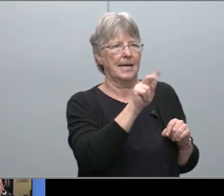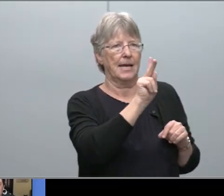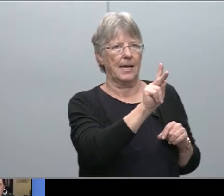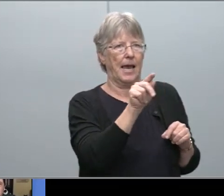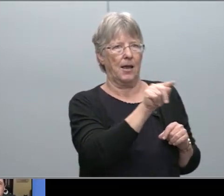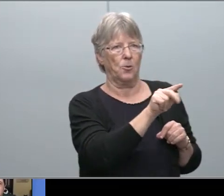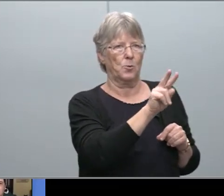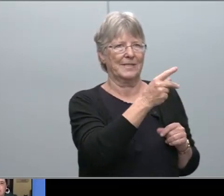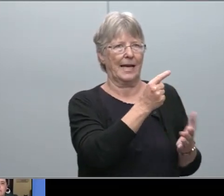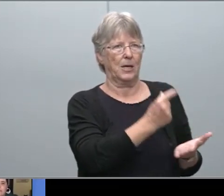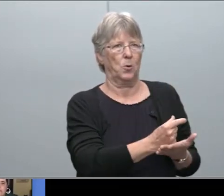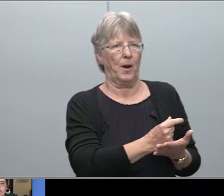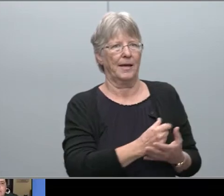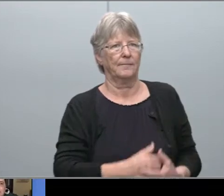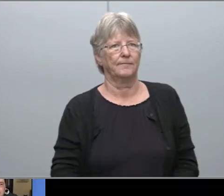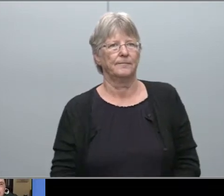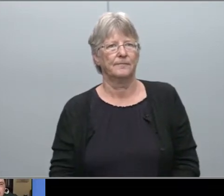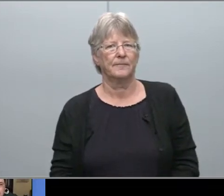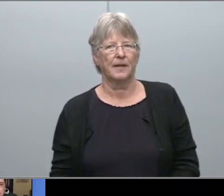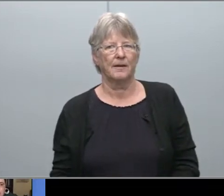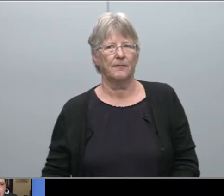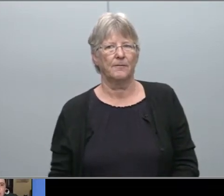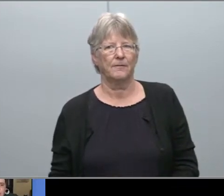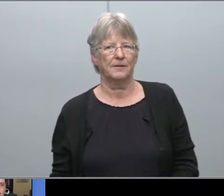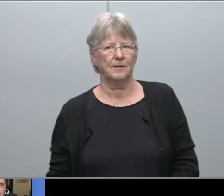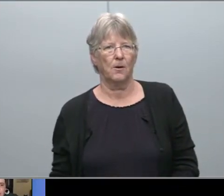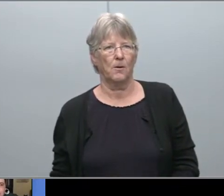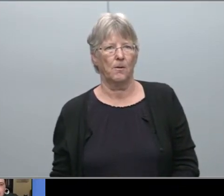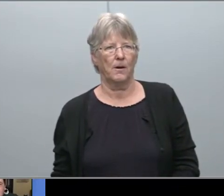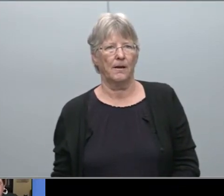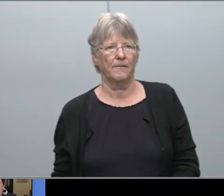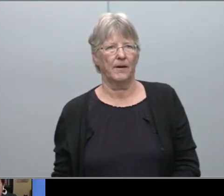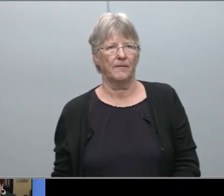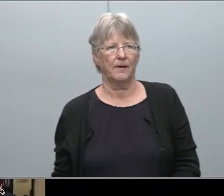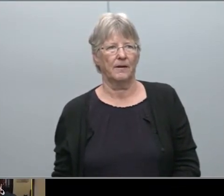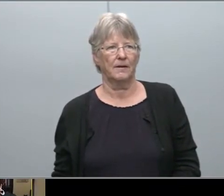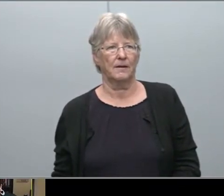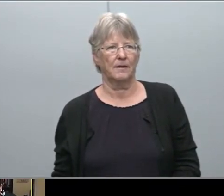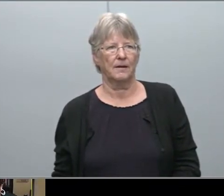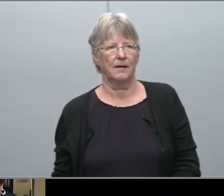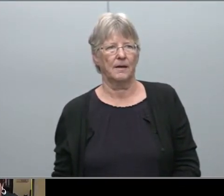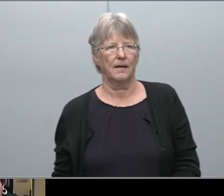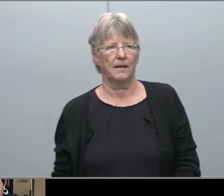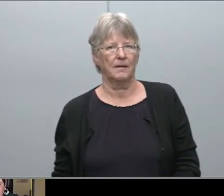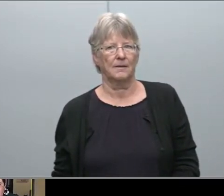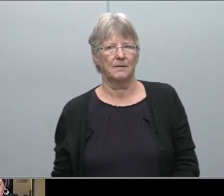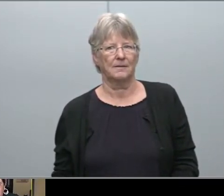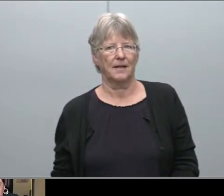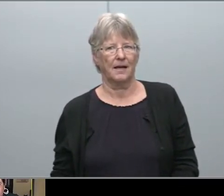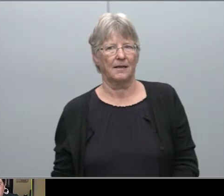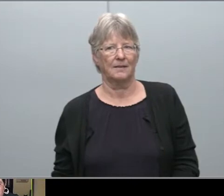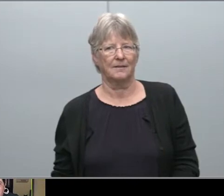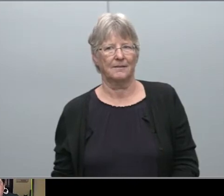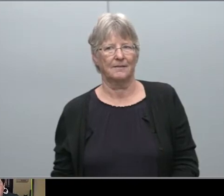And like Robin said, it's going to go a little slow at points, but it's all purposeful.